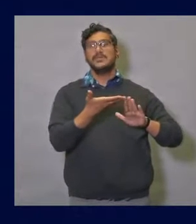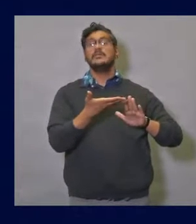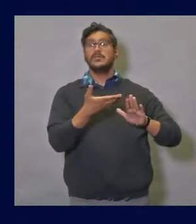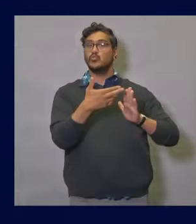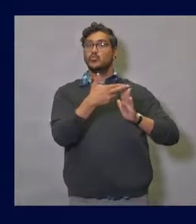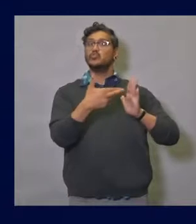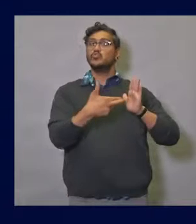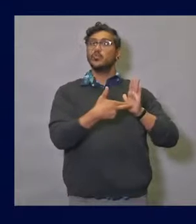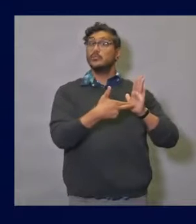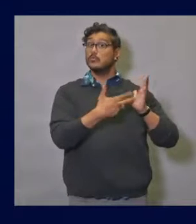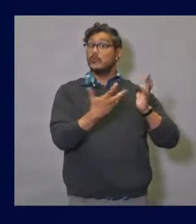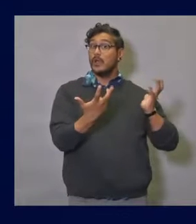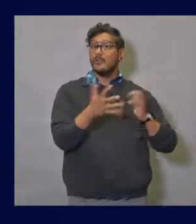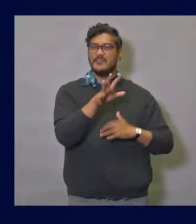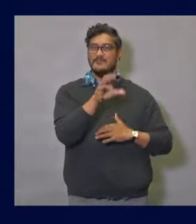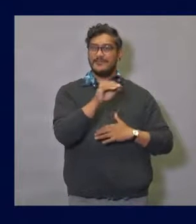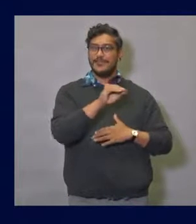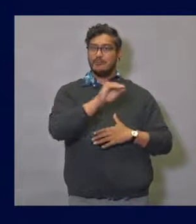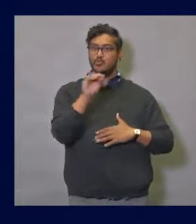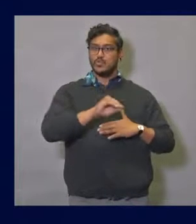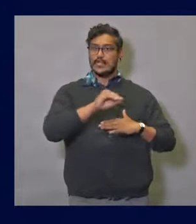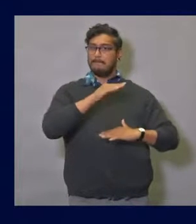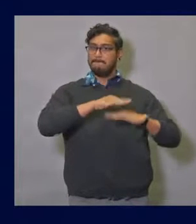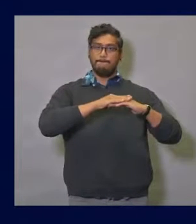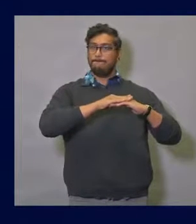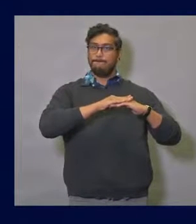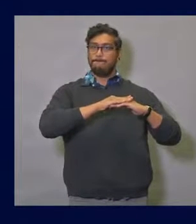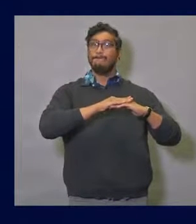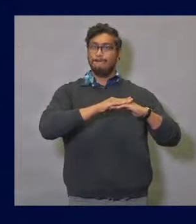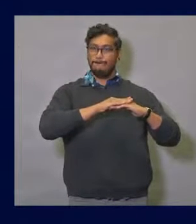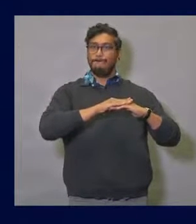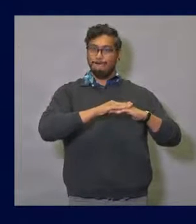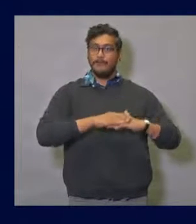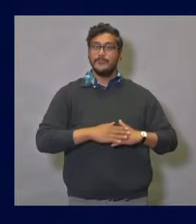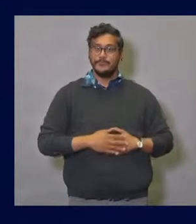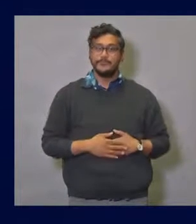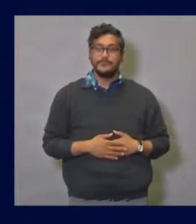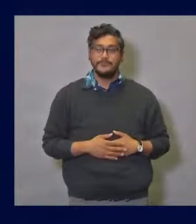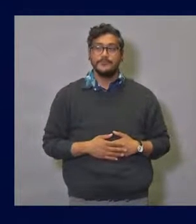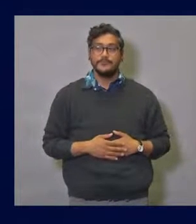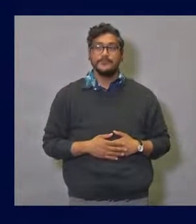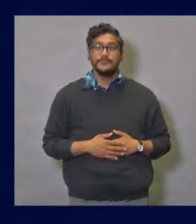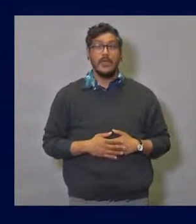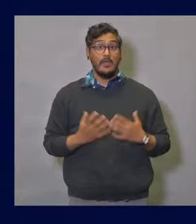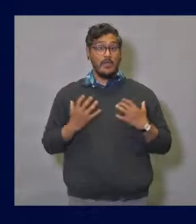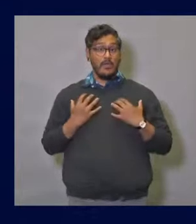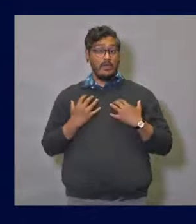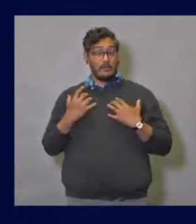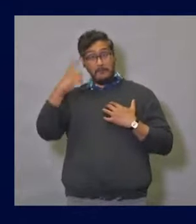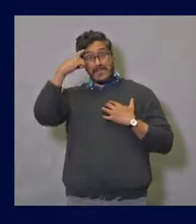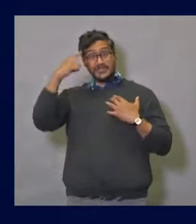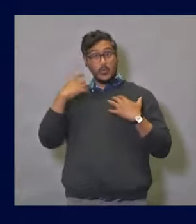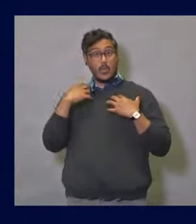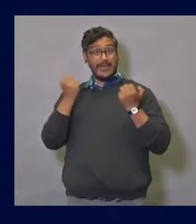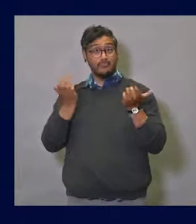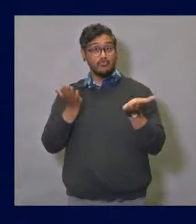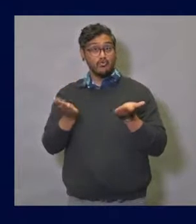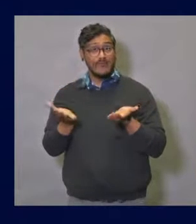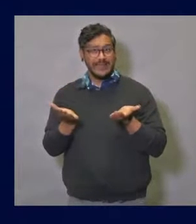SERVICIO DE LAVANDERÍA Y